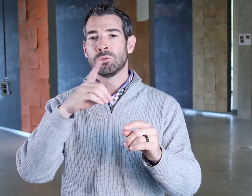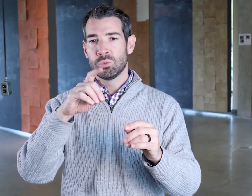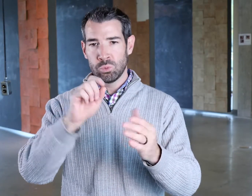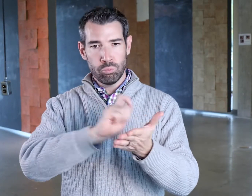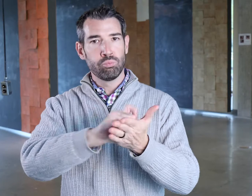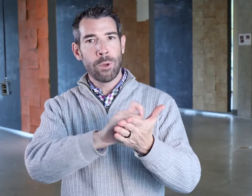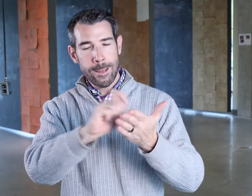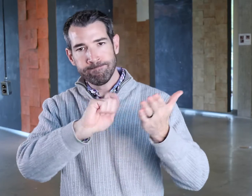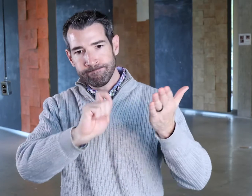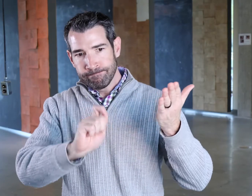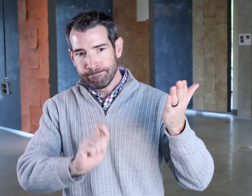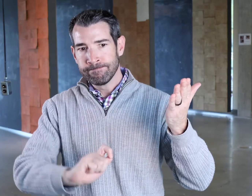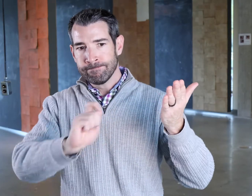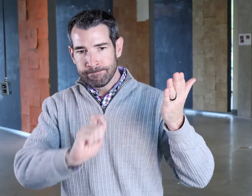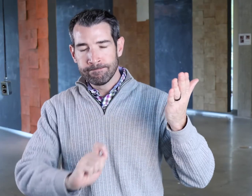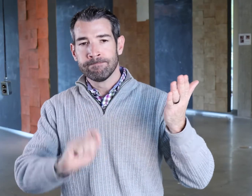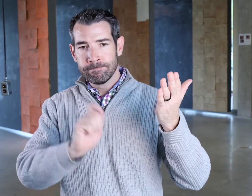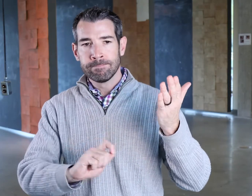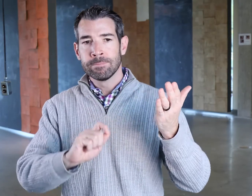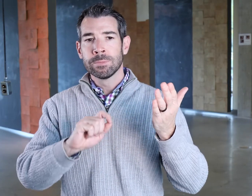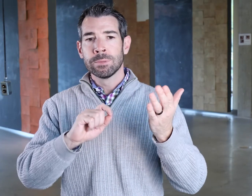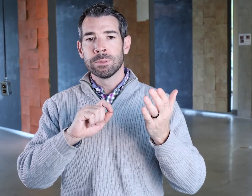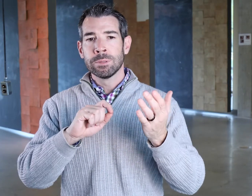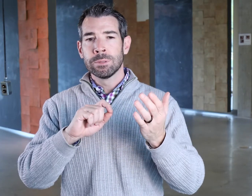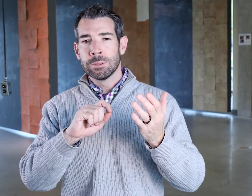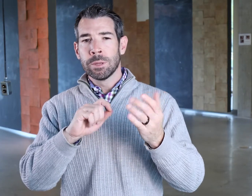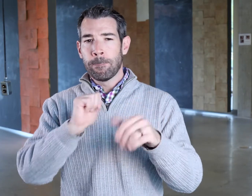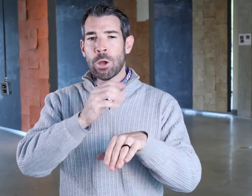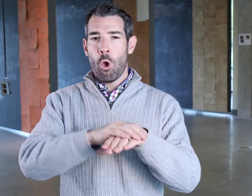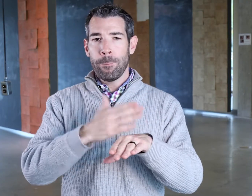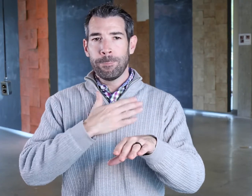I do write based on my knowledge because I also